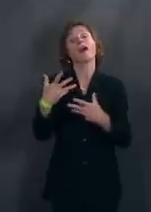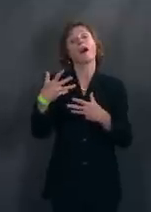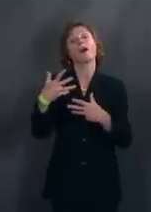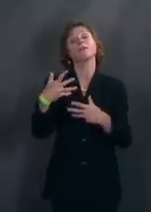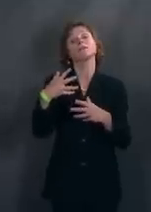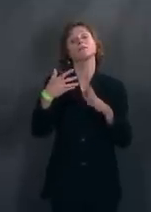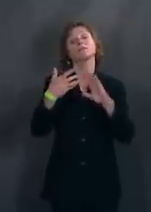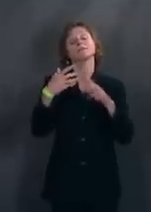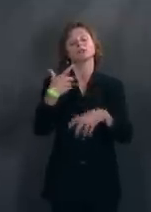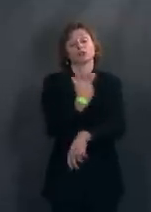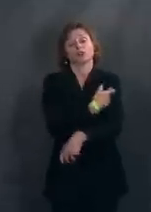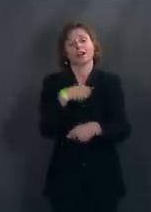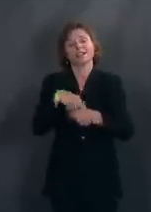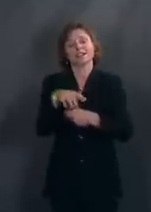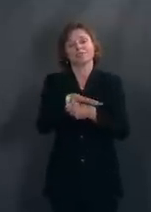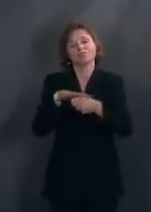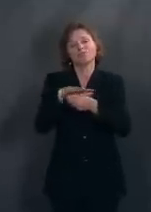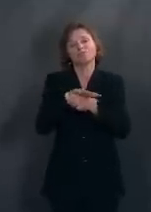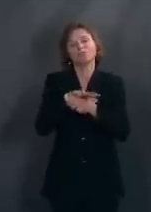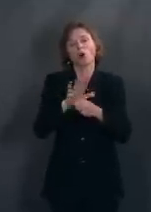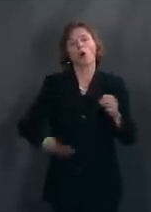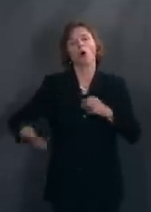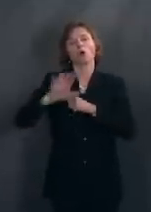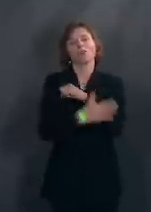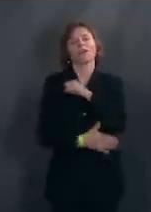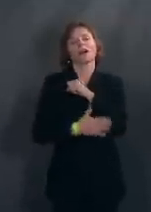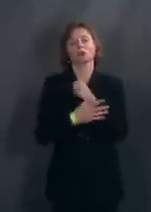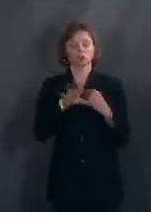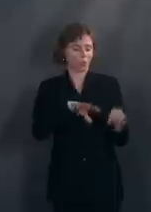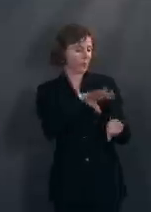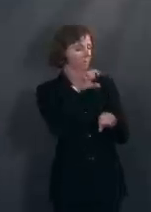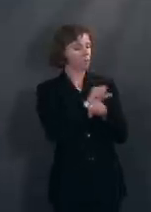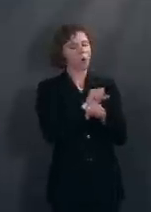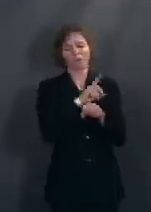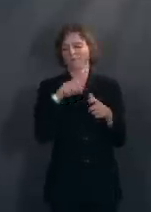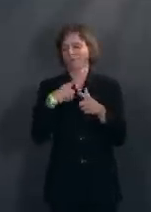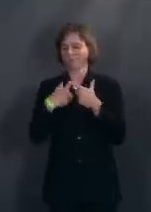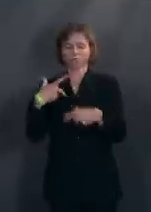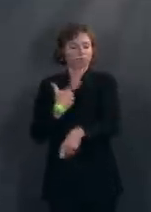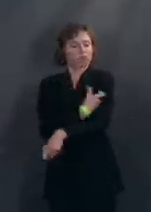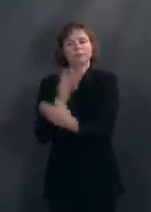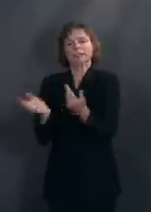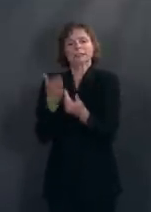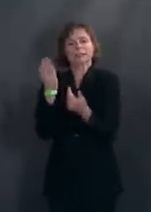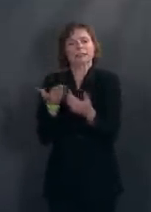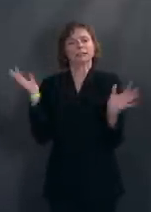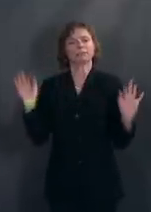and get your shot conveniently and quickly. But I wanted to set expectations appropriately.